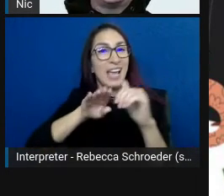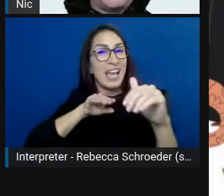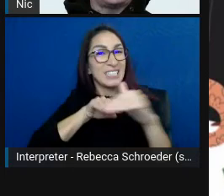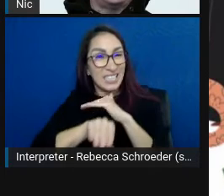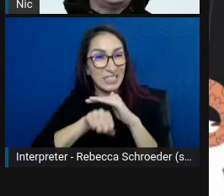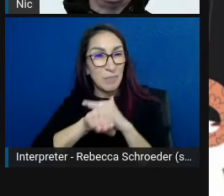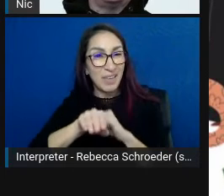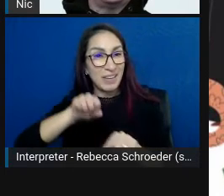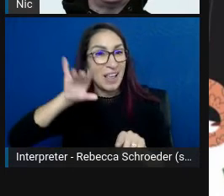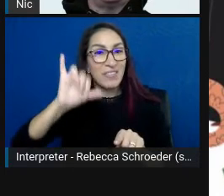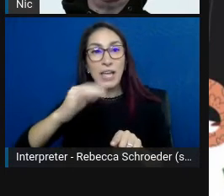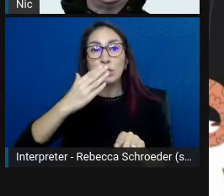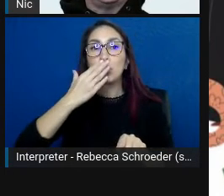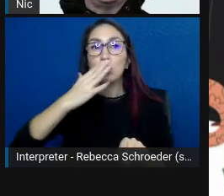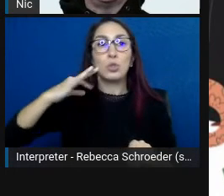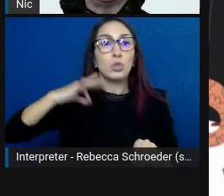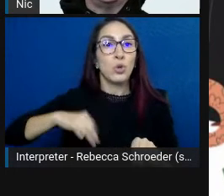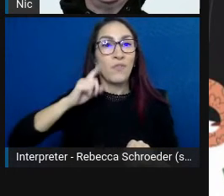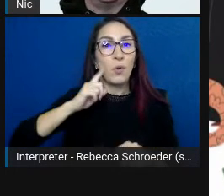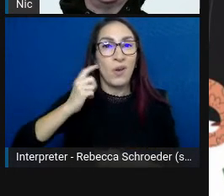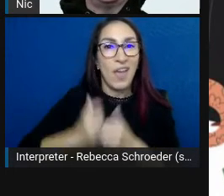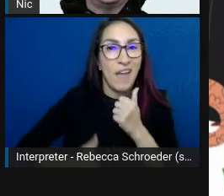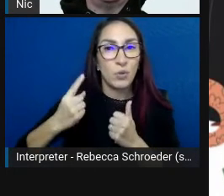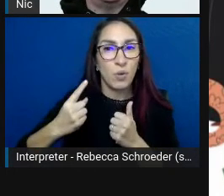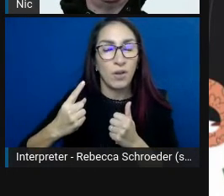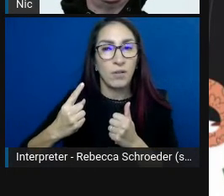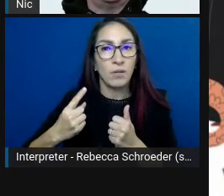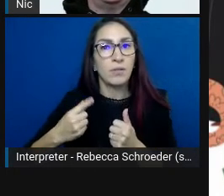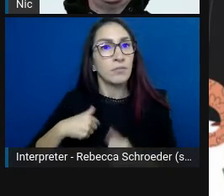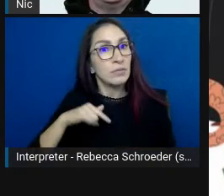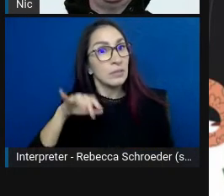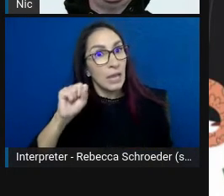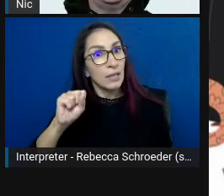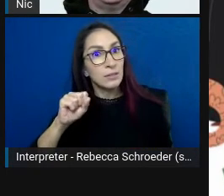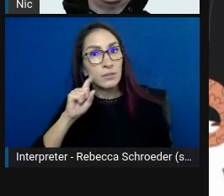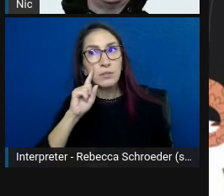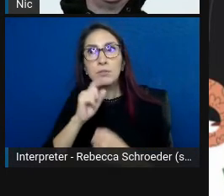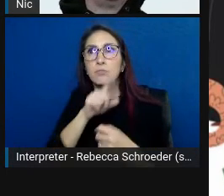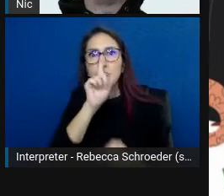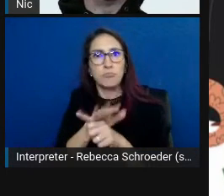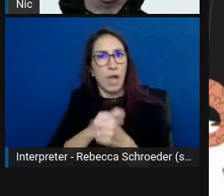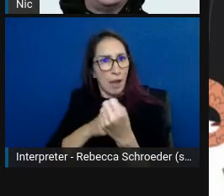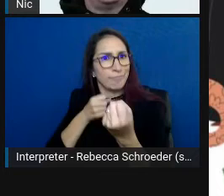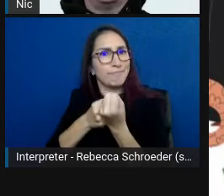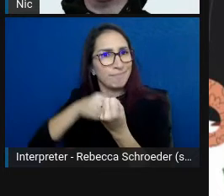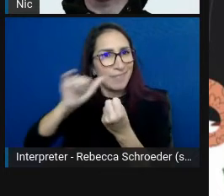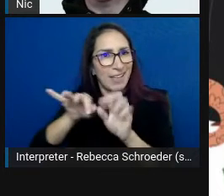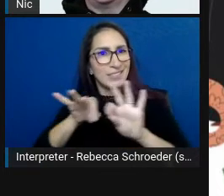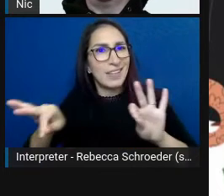It's actually controversial because in some sectors of the disability communities, some advocates are saying